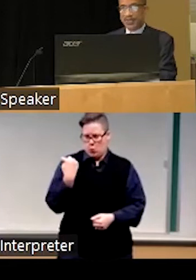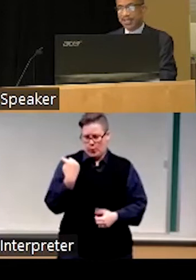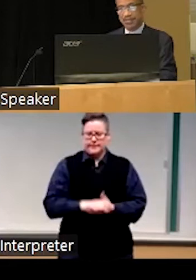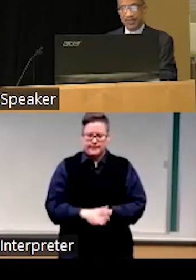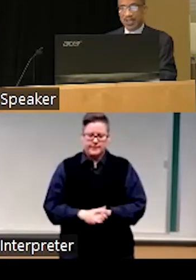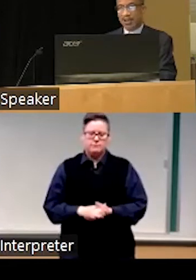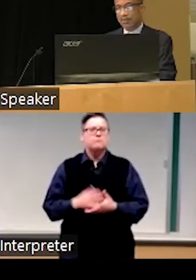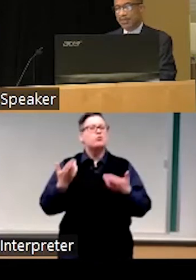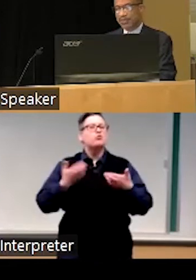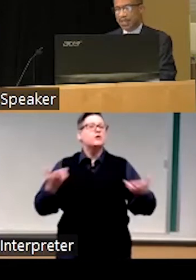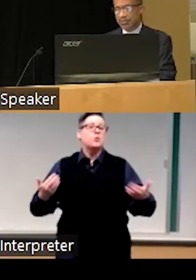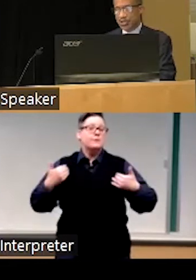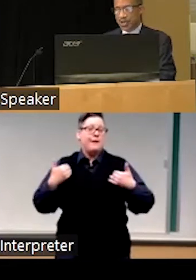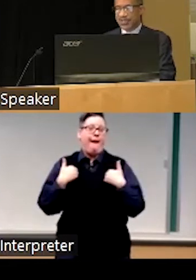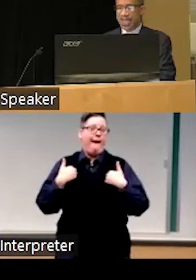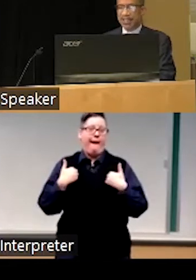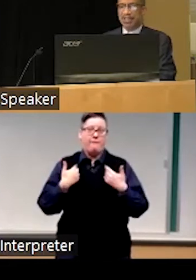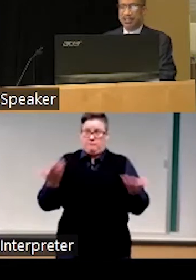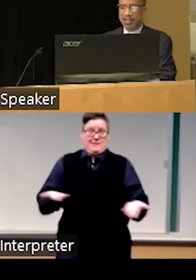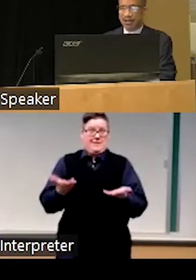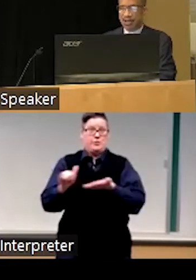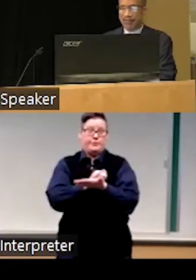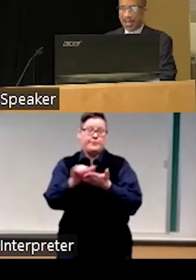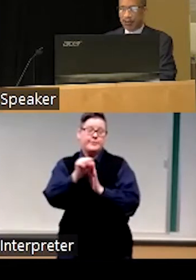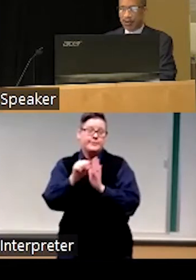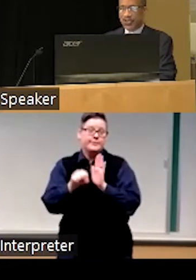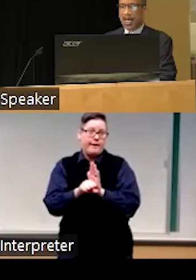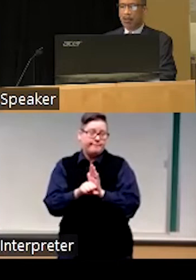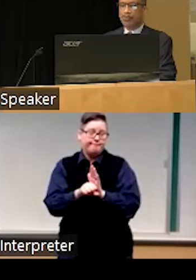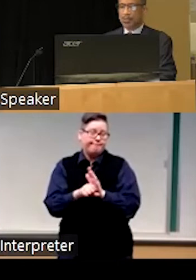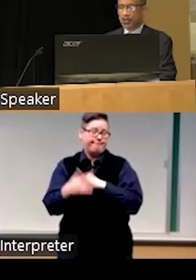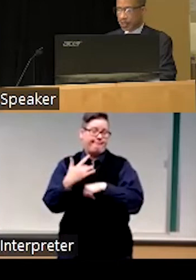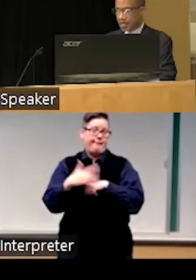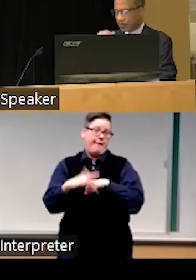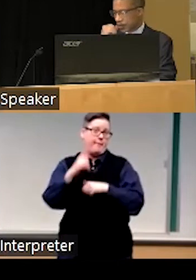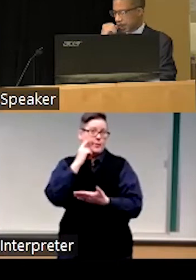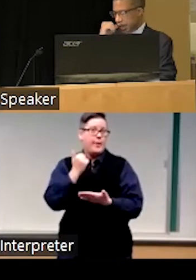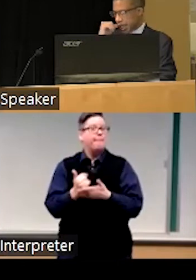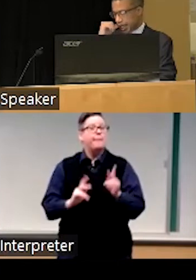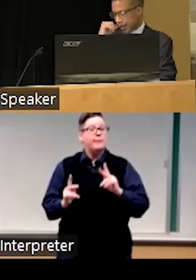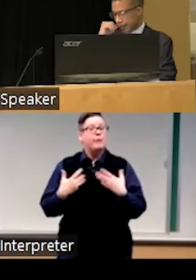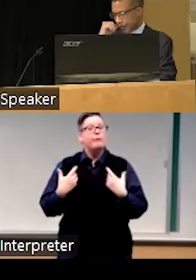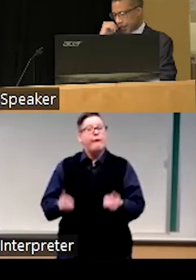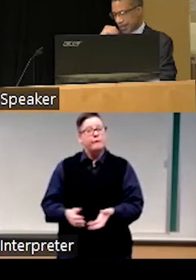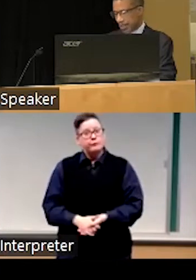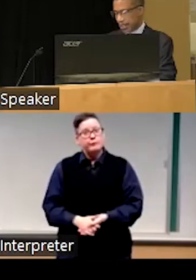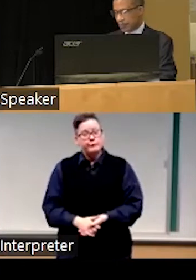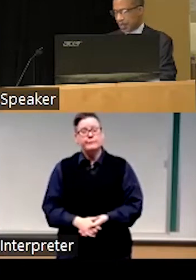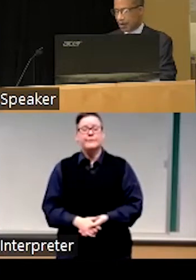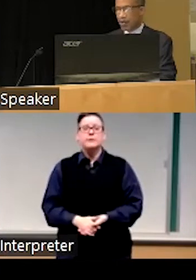within you know the New York state that that are available to help people recover um that um are